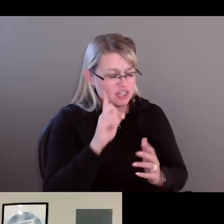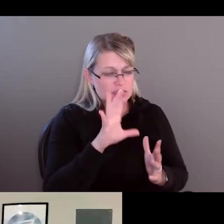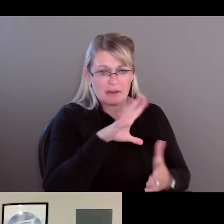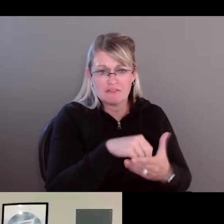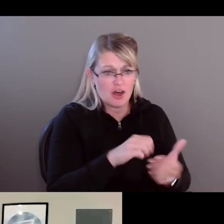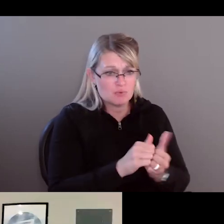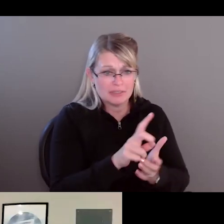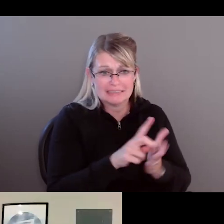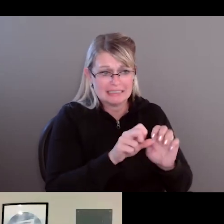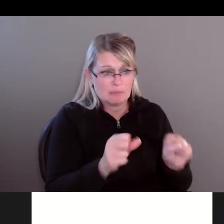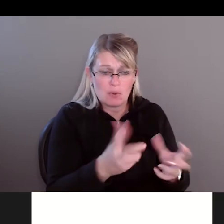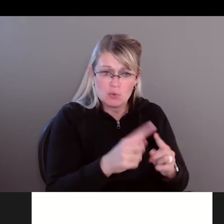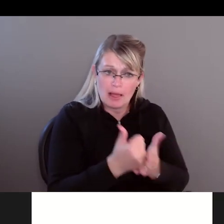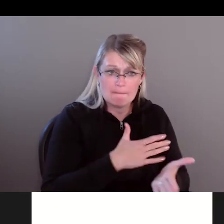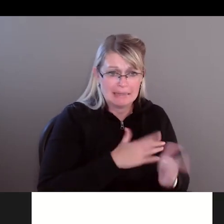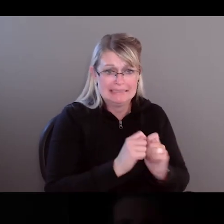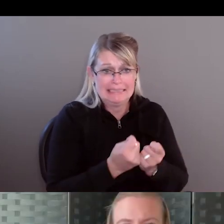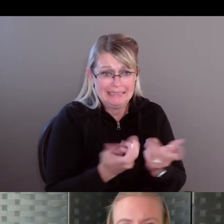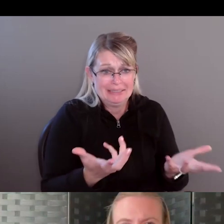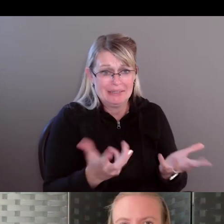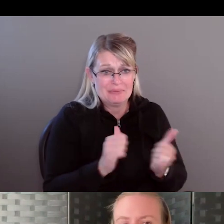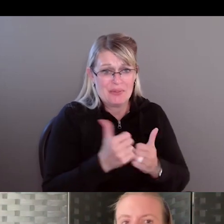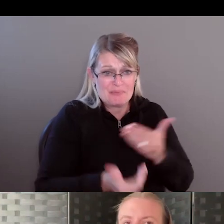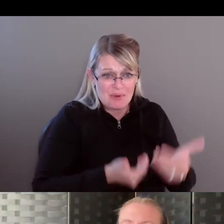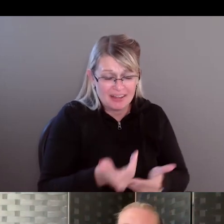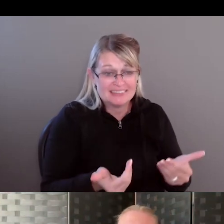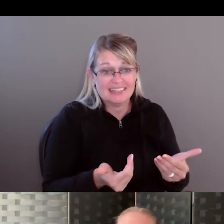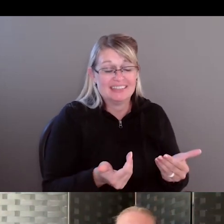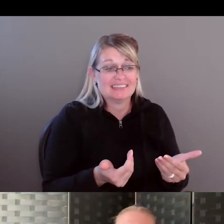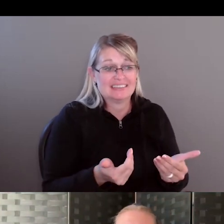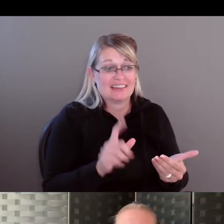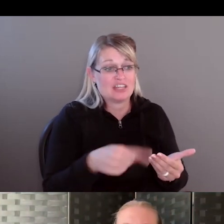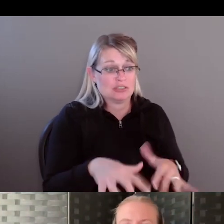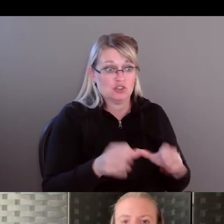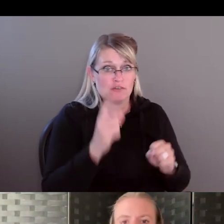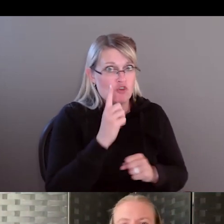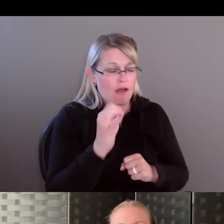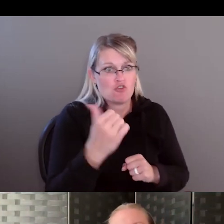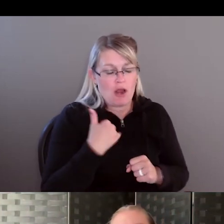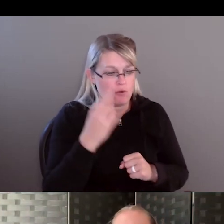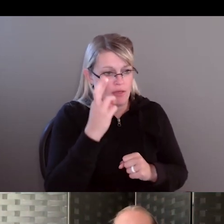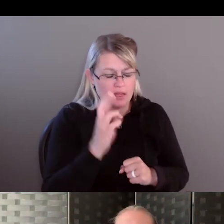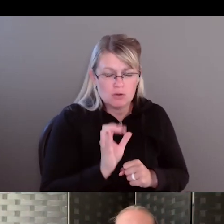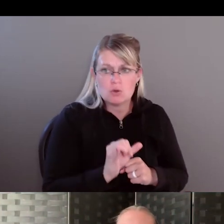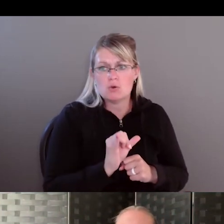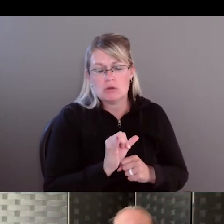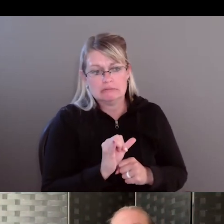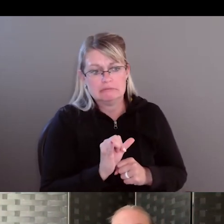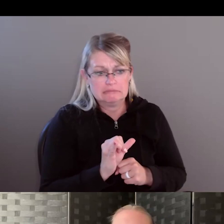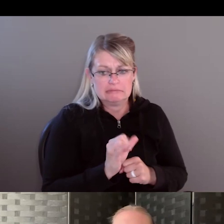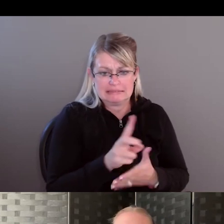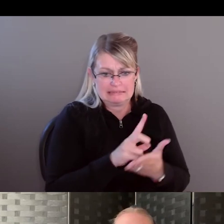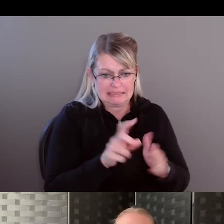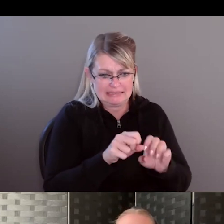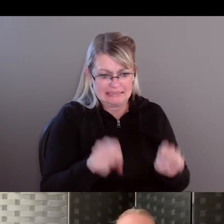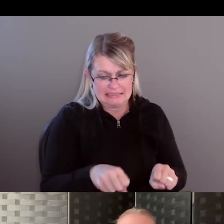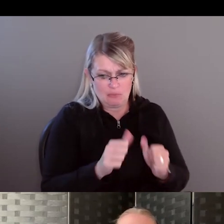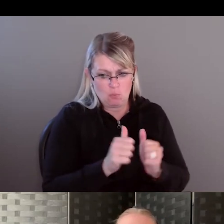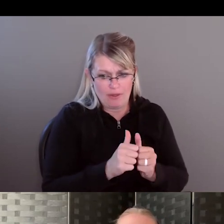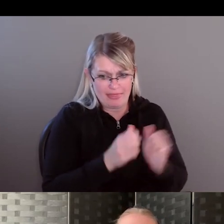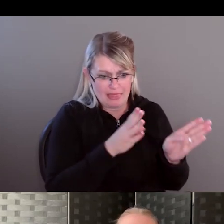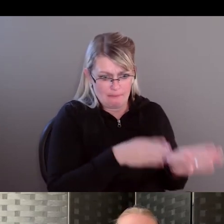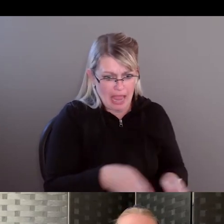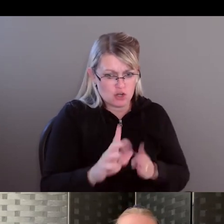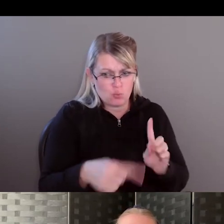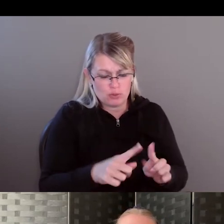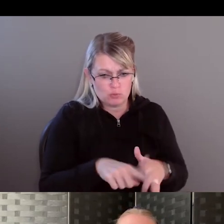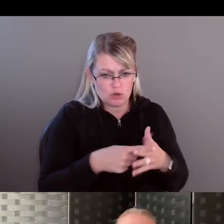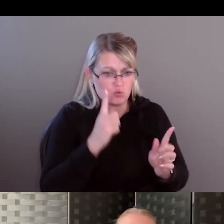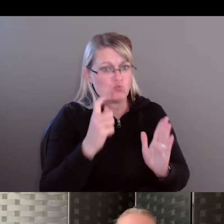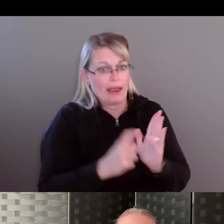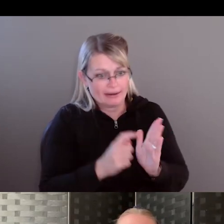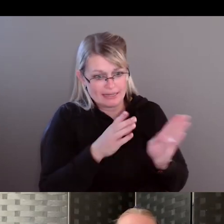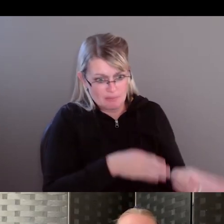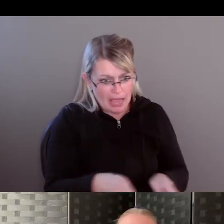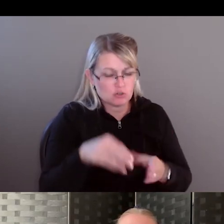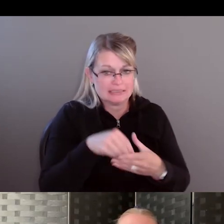my team out. With a process that took forever. Started to recognize patterns inside the UI,